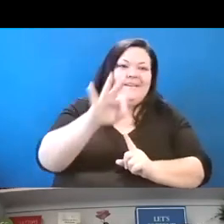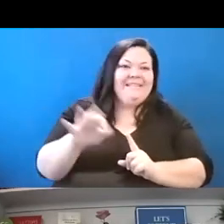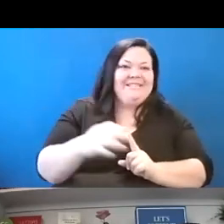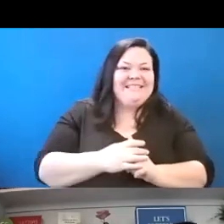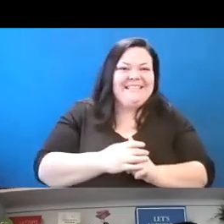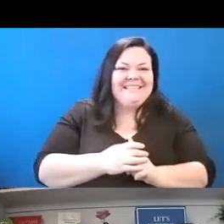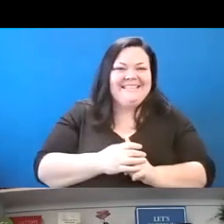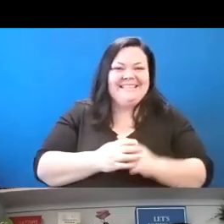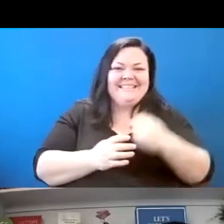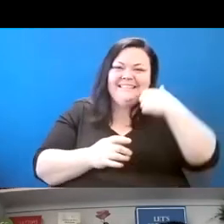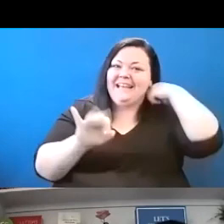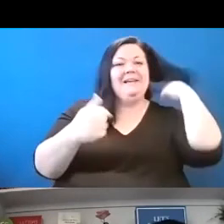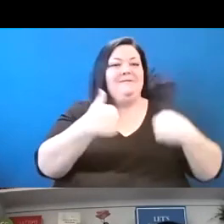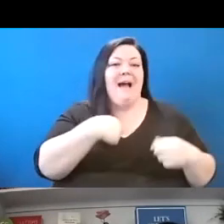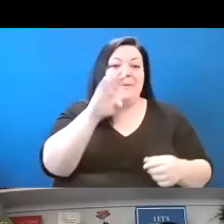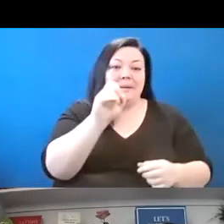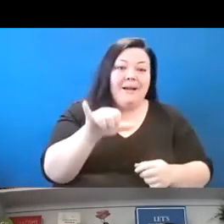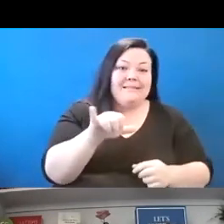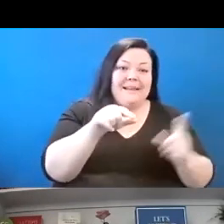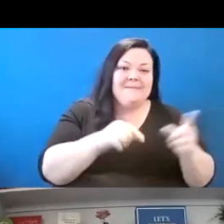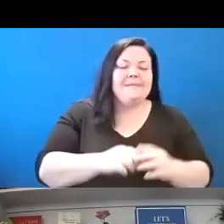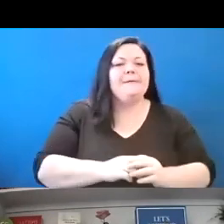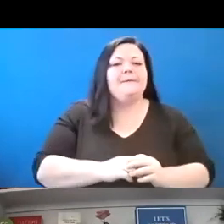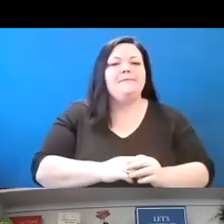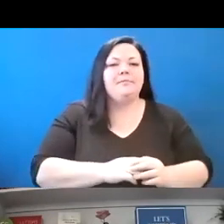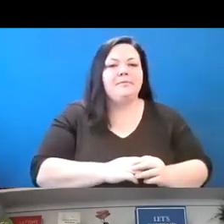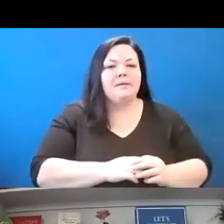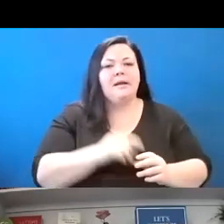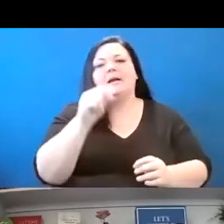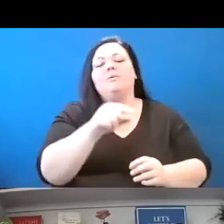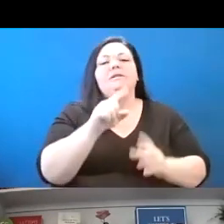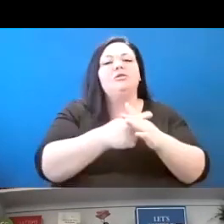if i were beyonce and hold up um and this is when we start thinking about like titles